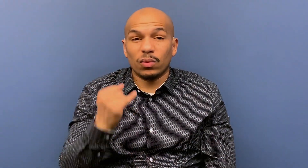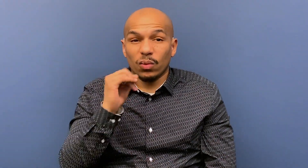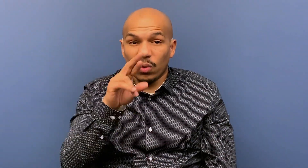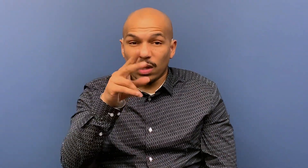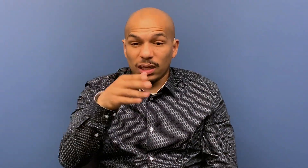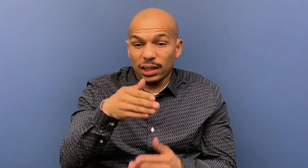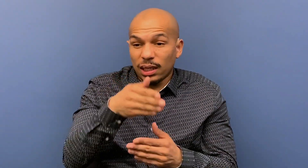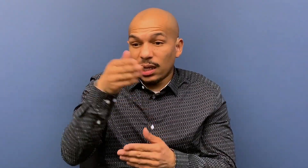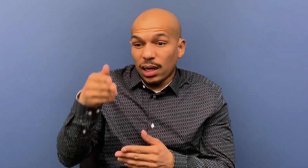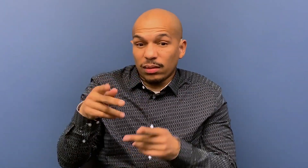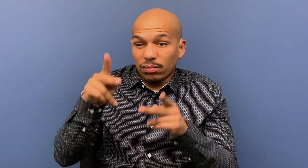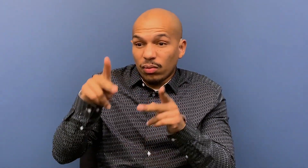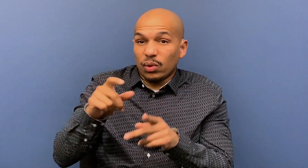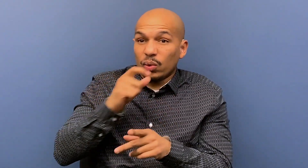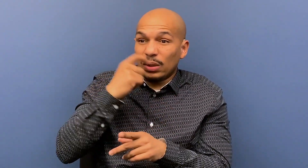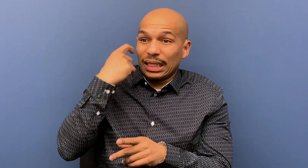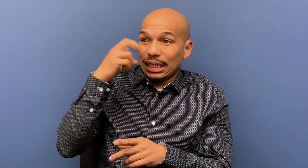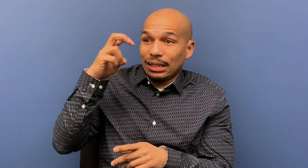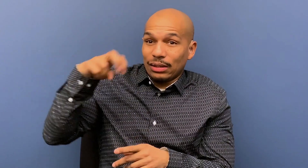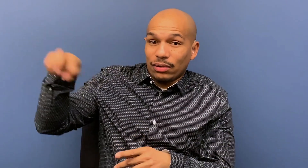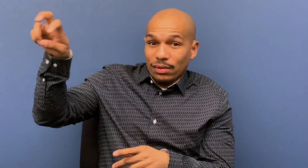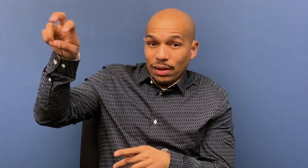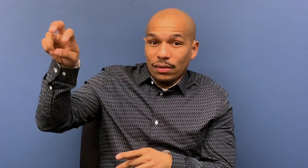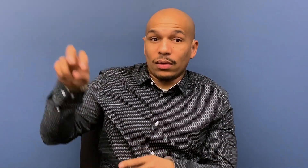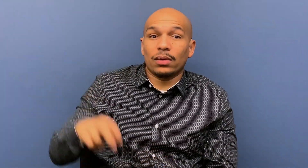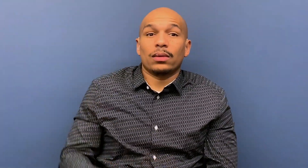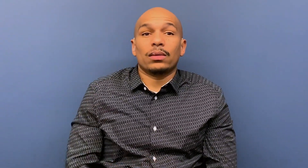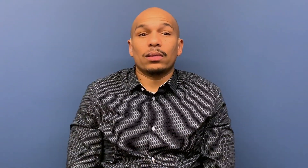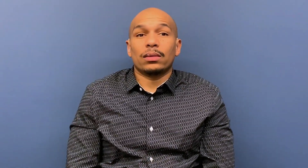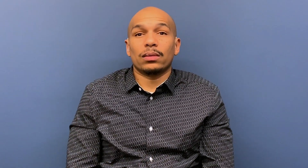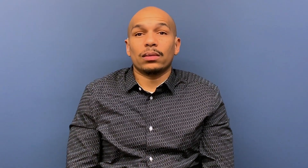or have been in close contact with someone who has recently traveled to any of those areas